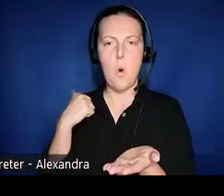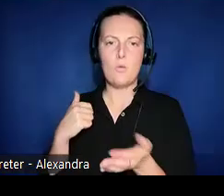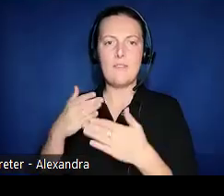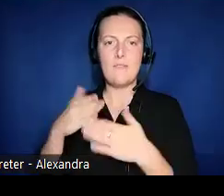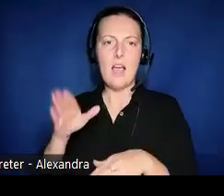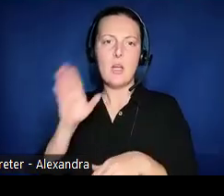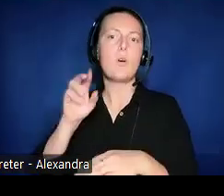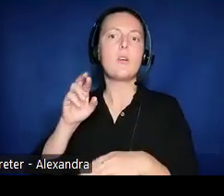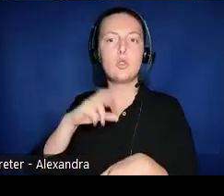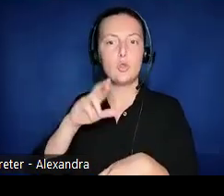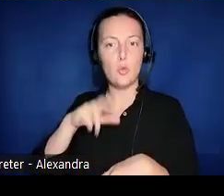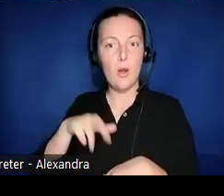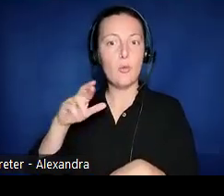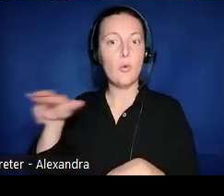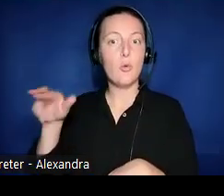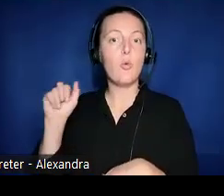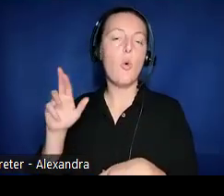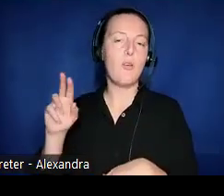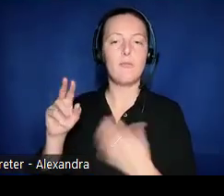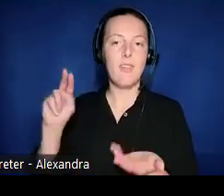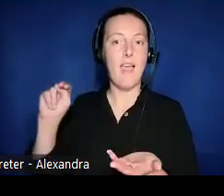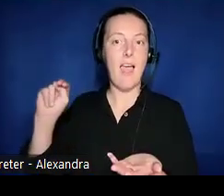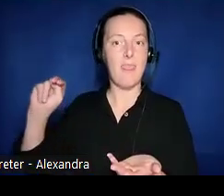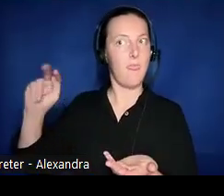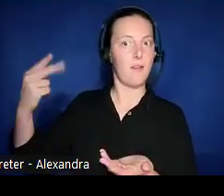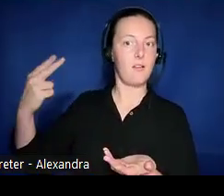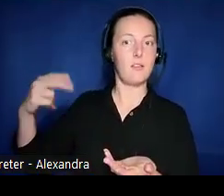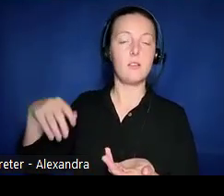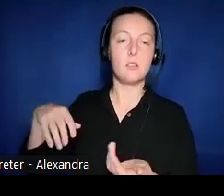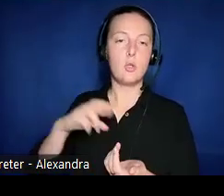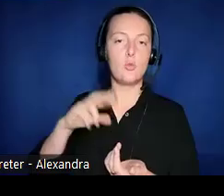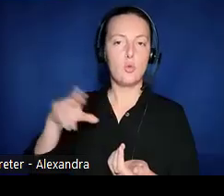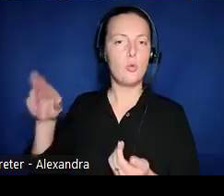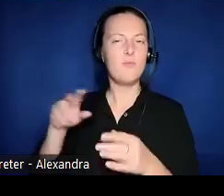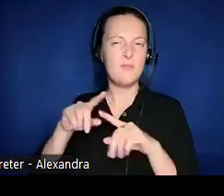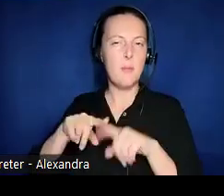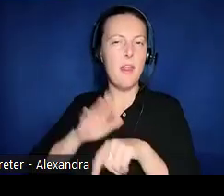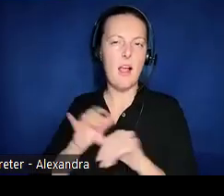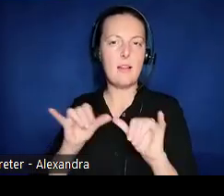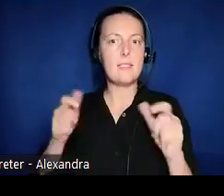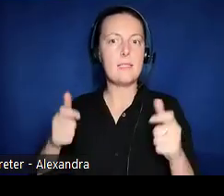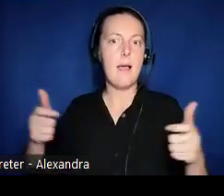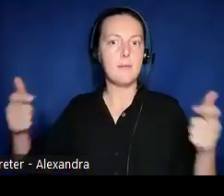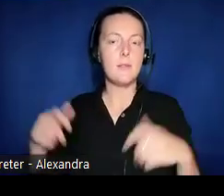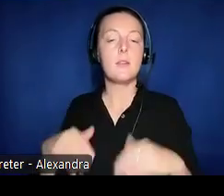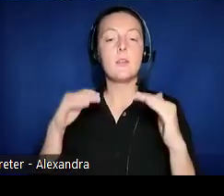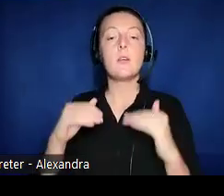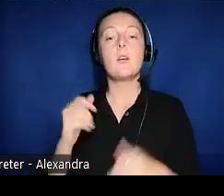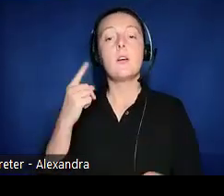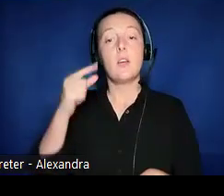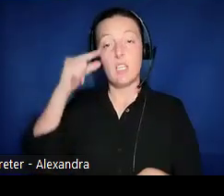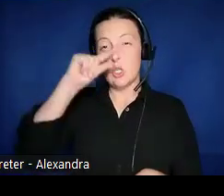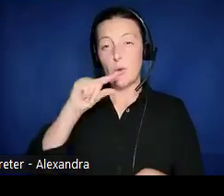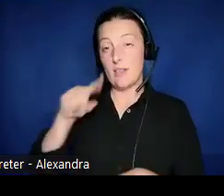how how big you go. Um, the Greeks weren't the only ones that had formulas for the mean. Uh,